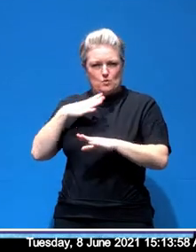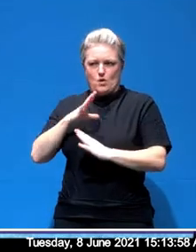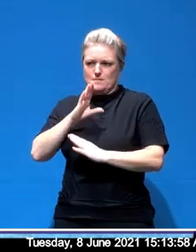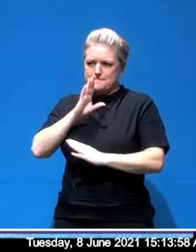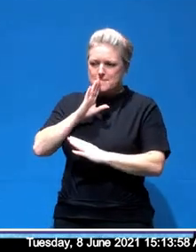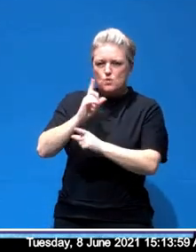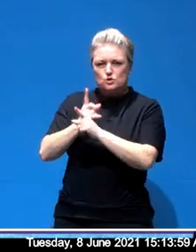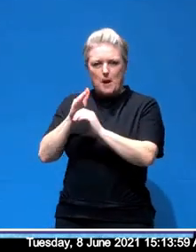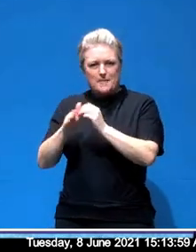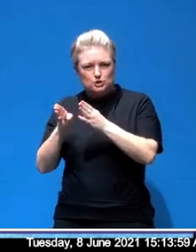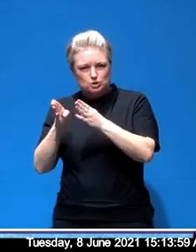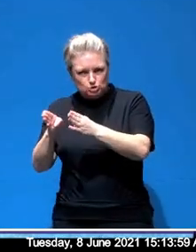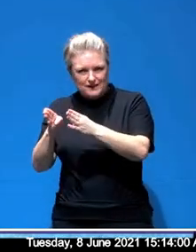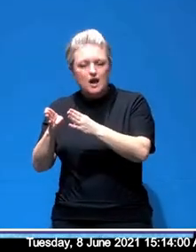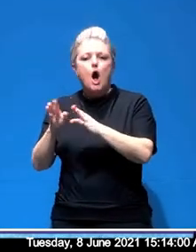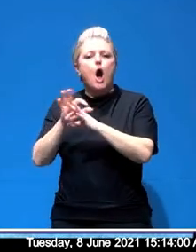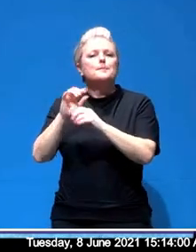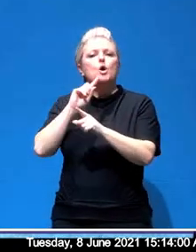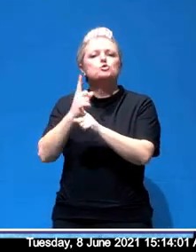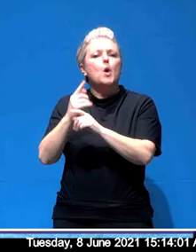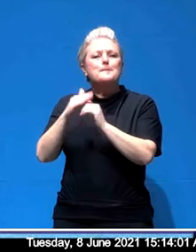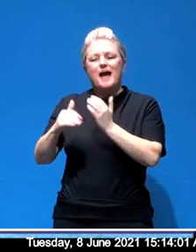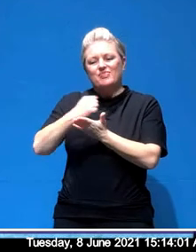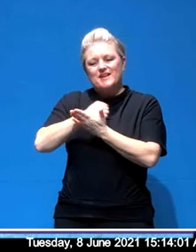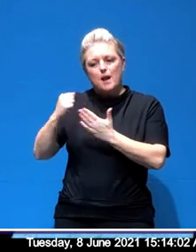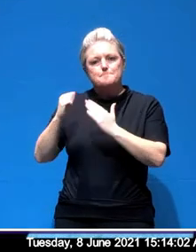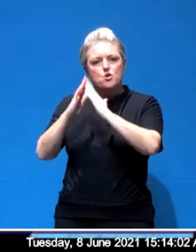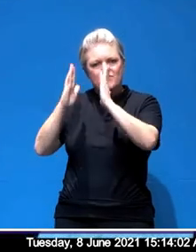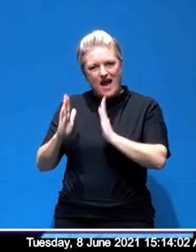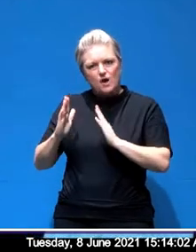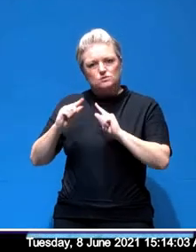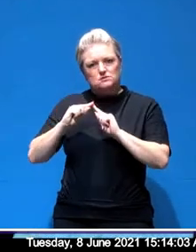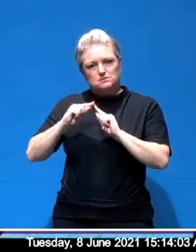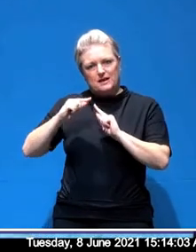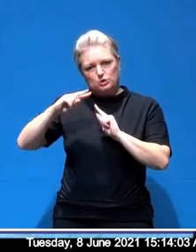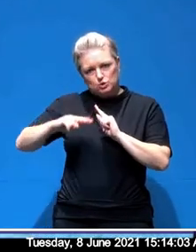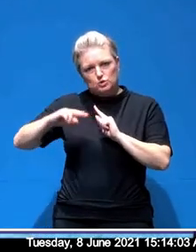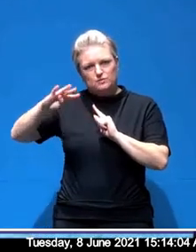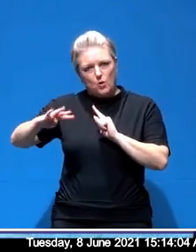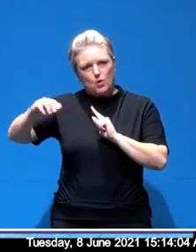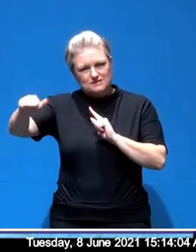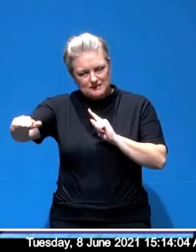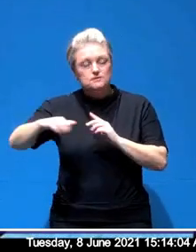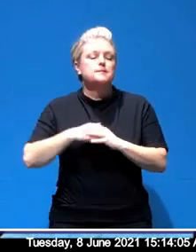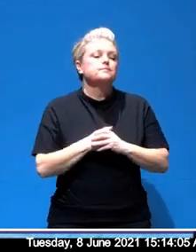If I need to refer to the other houses, I will think of something. When did you first visit N Street?